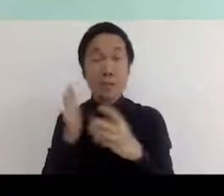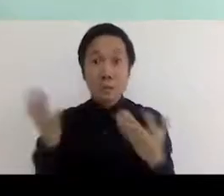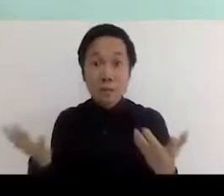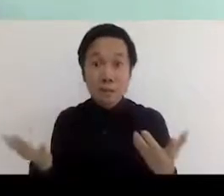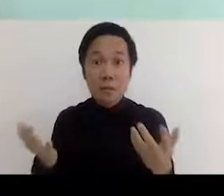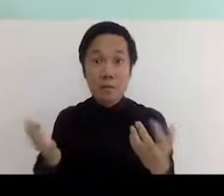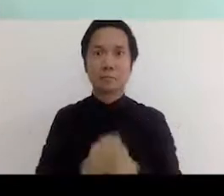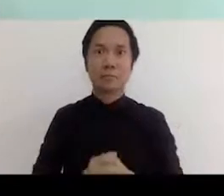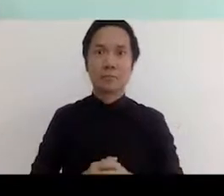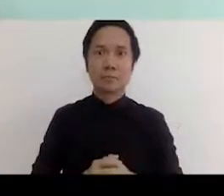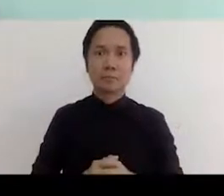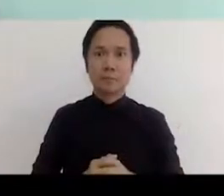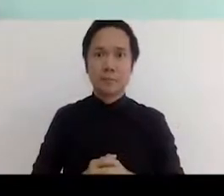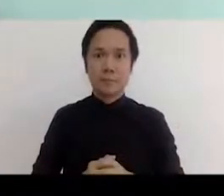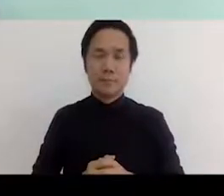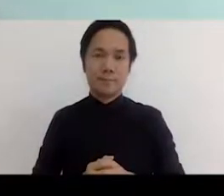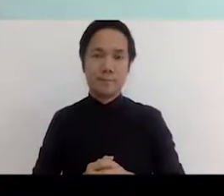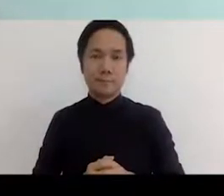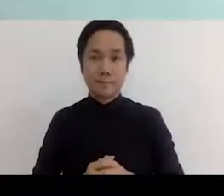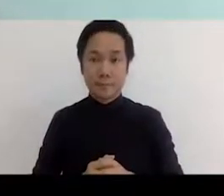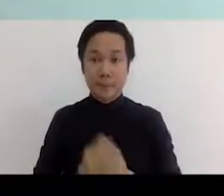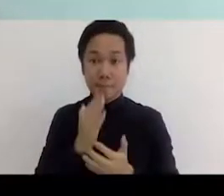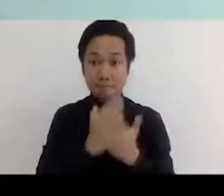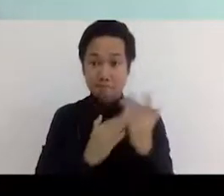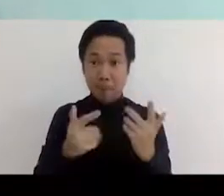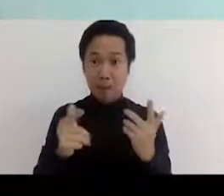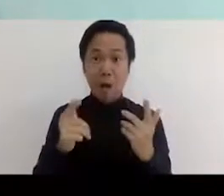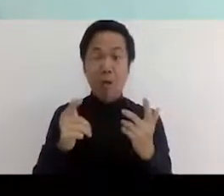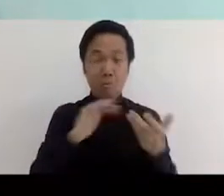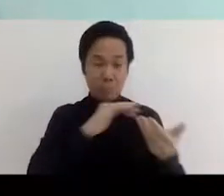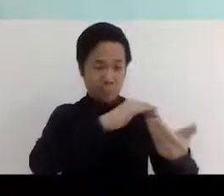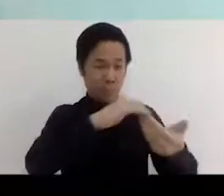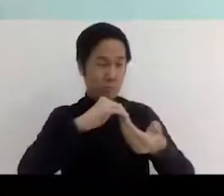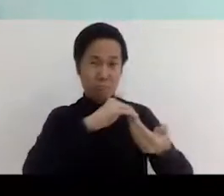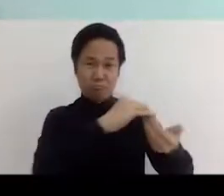with the risk information, making sure that persons with disabilities at risk,